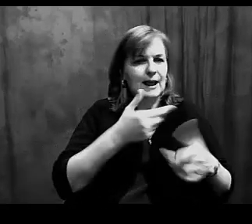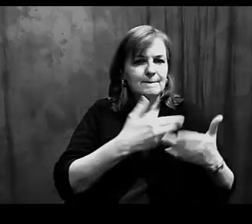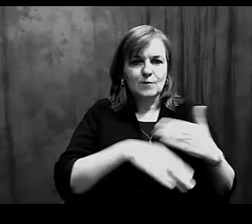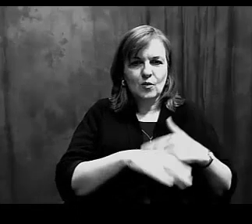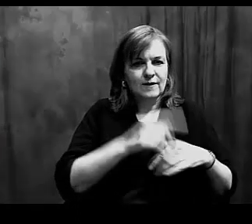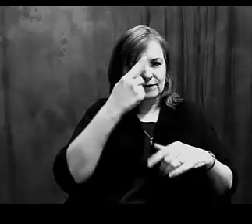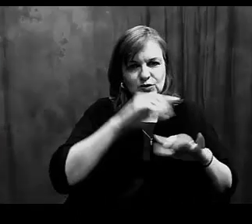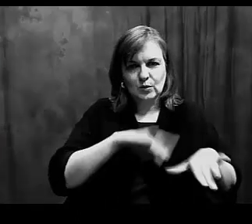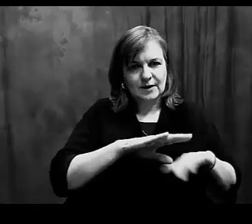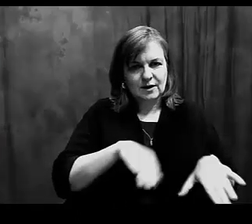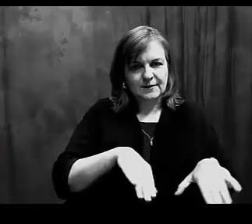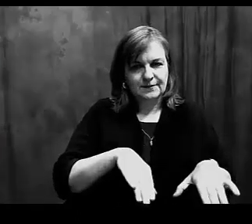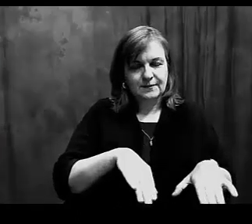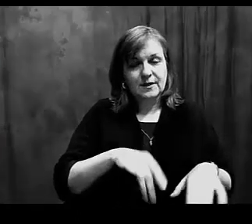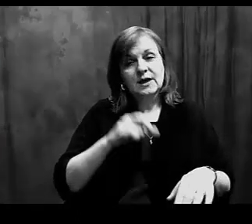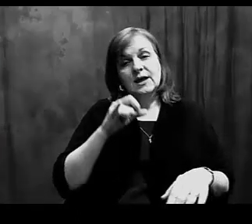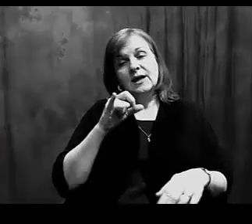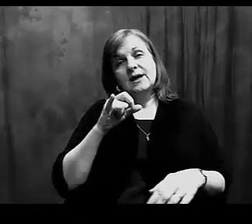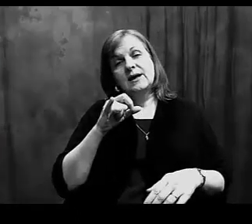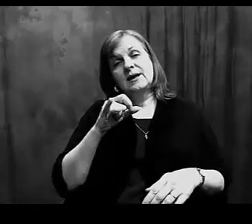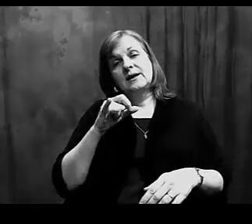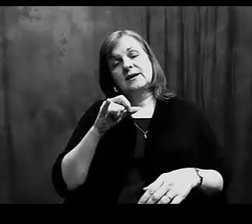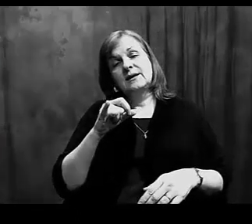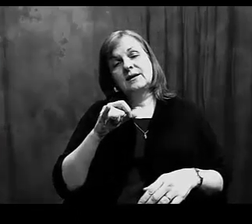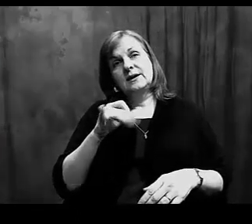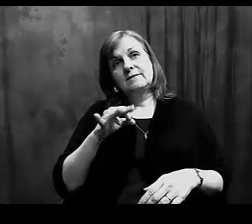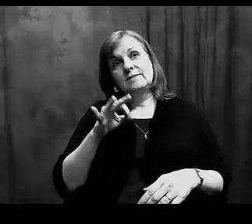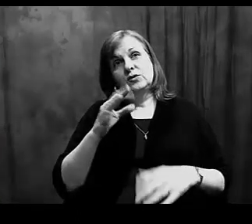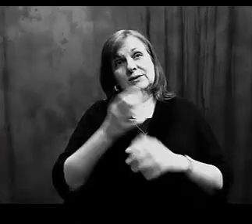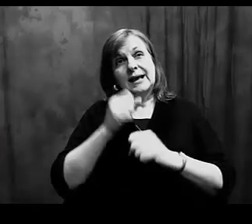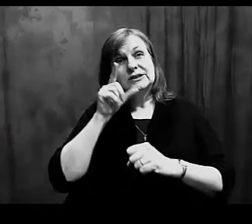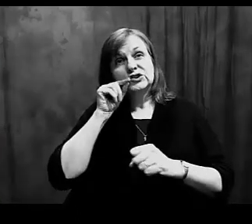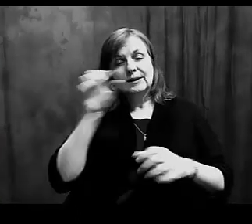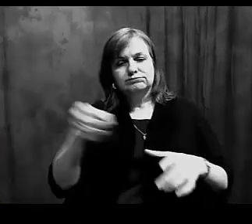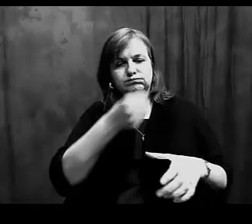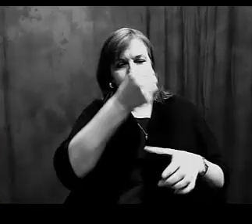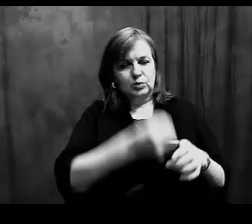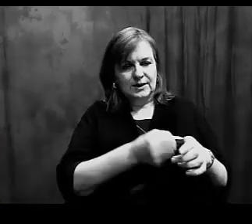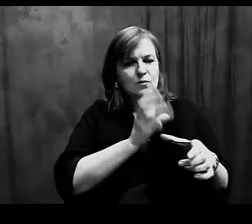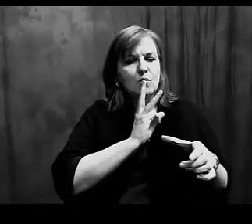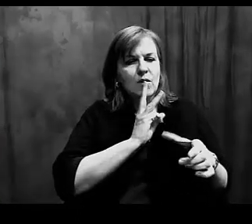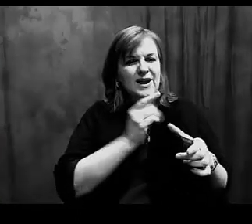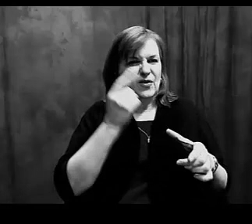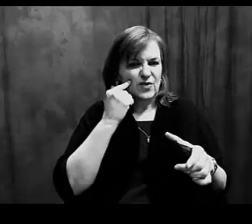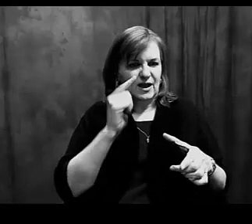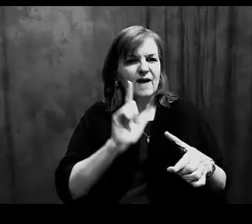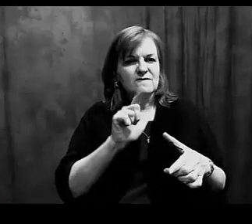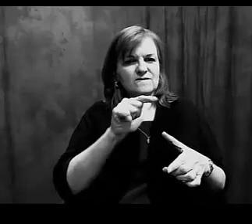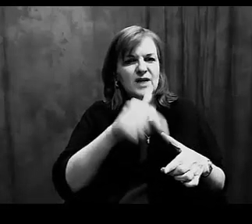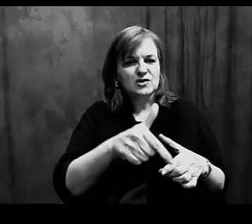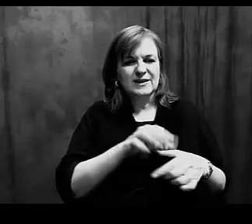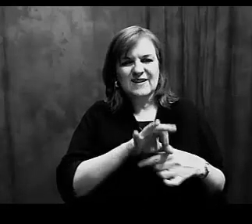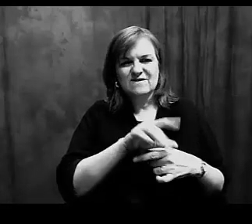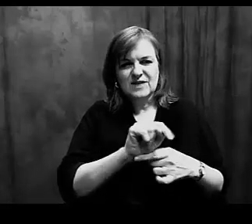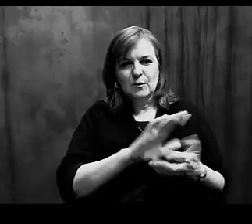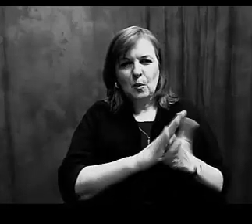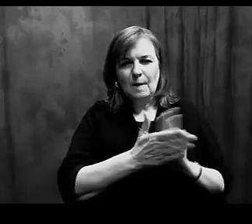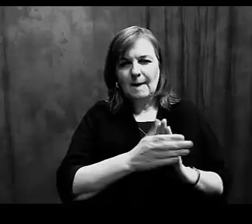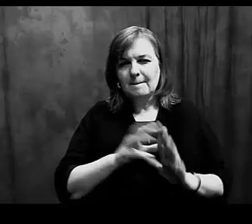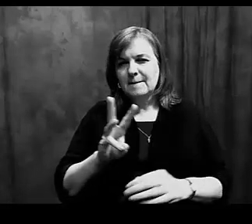so when we look at this idea that if you simply put a chicken in a tub of water and eventually he'll get webbed feet